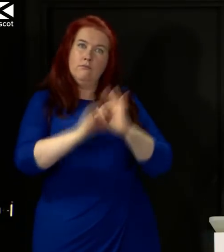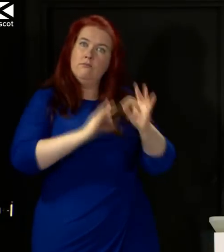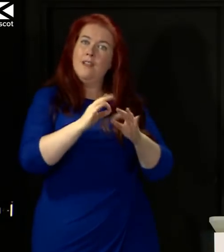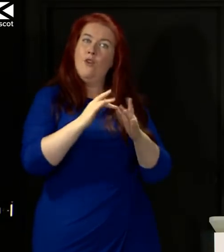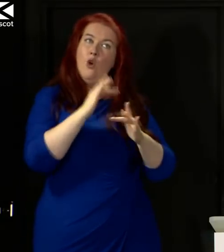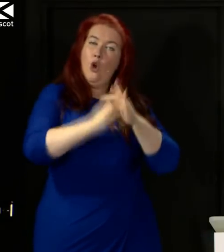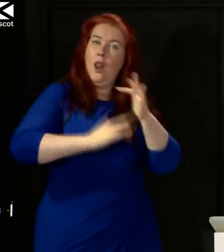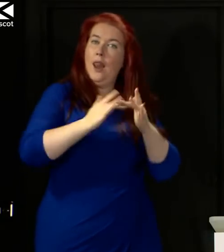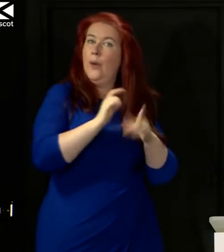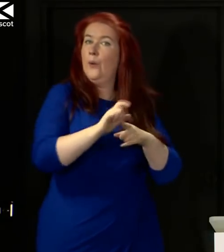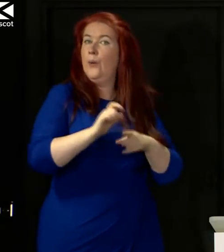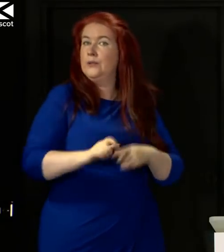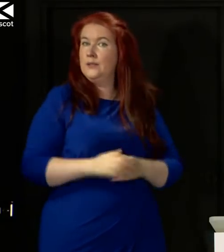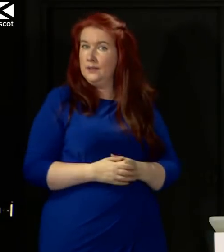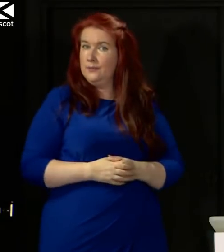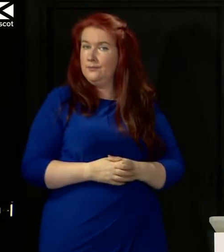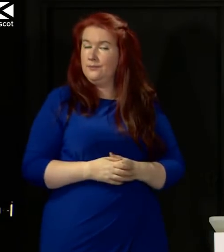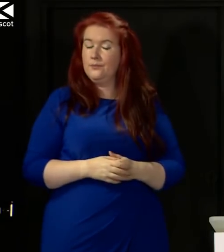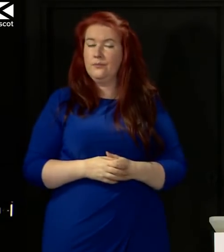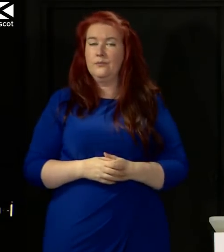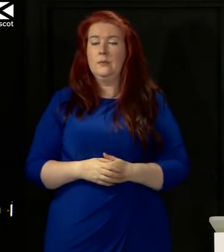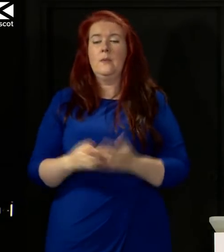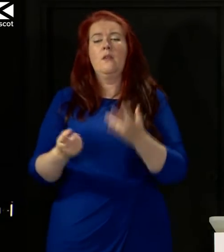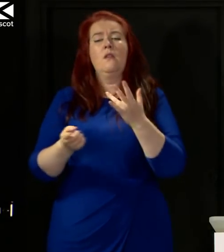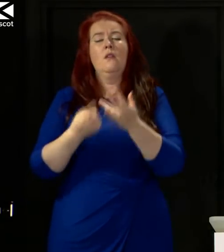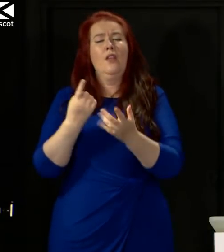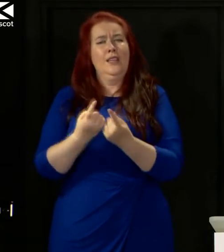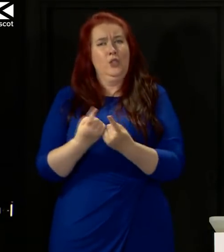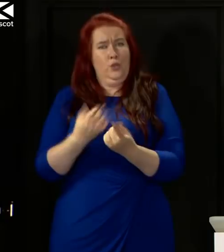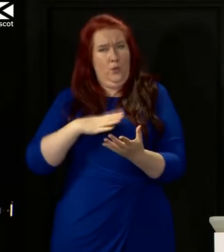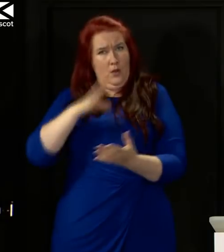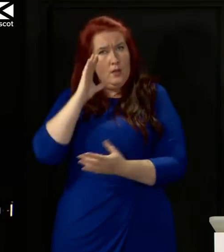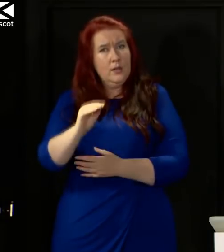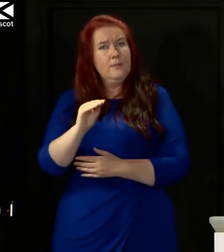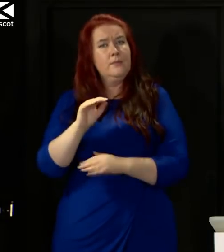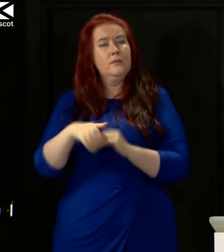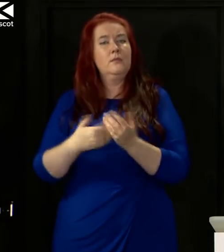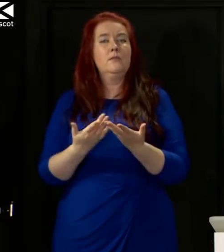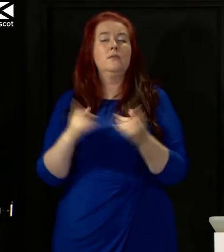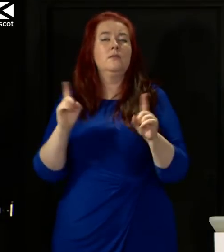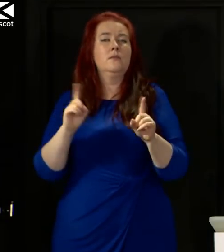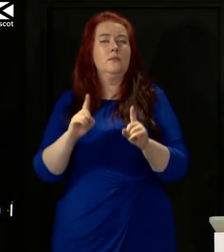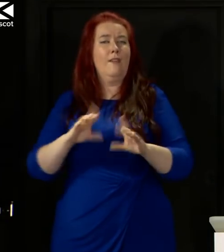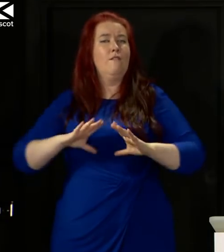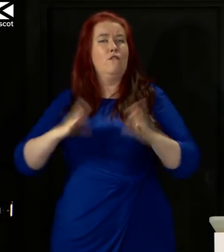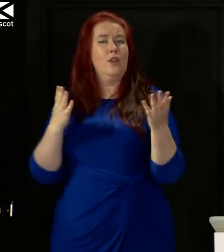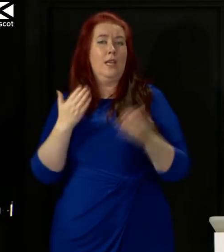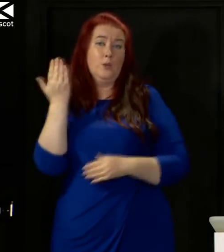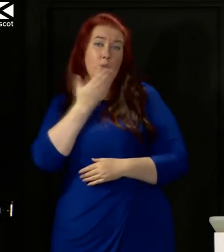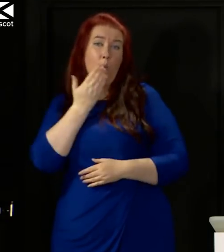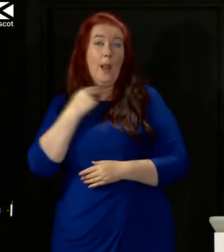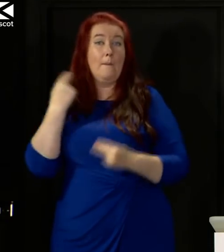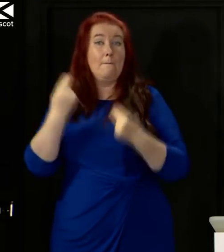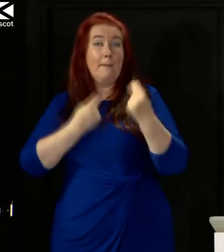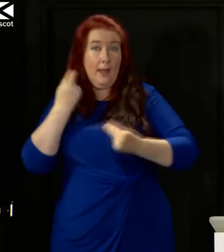The other issue I want to talk about today is free school meals, and emergency food support